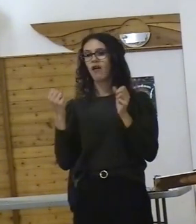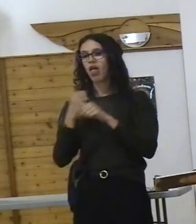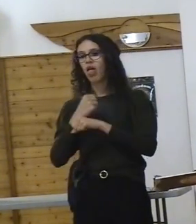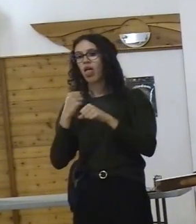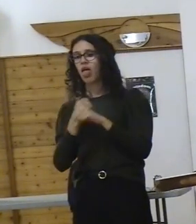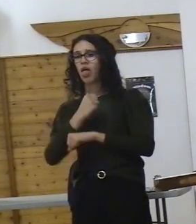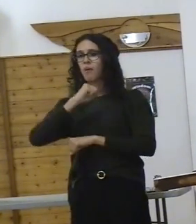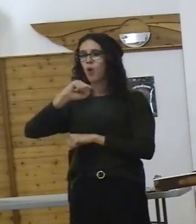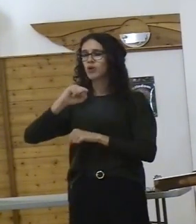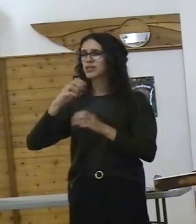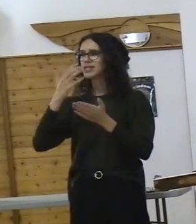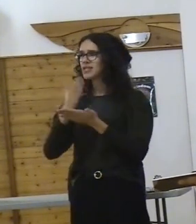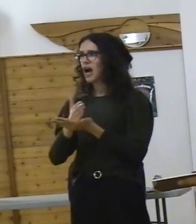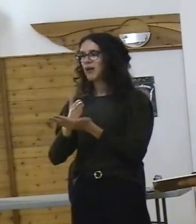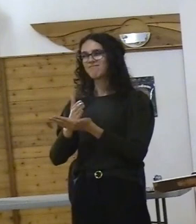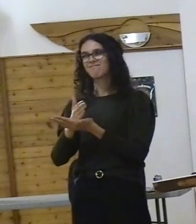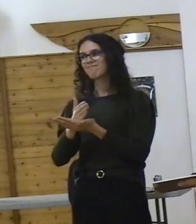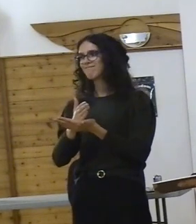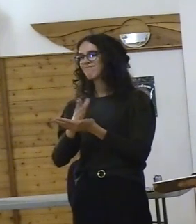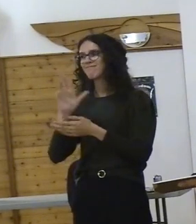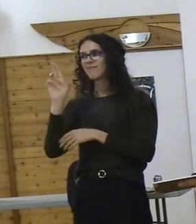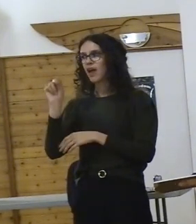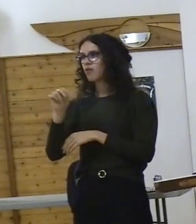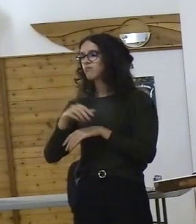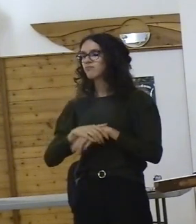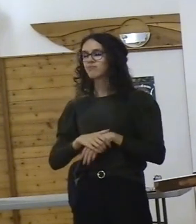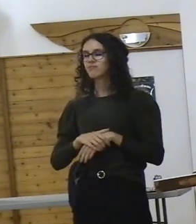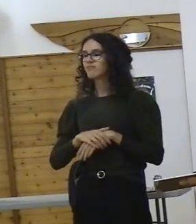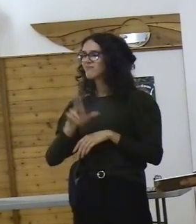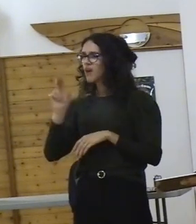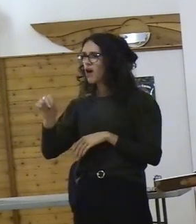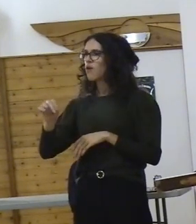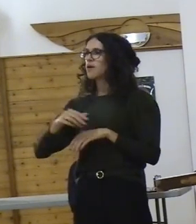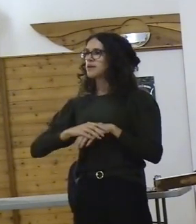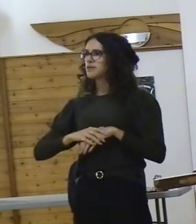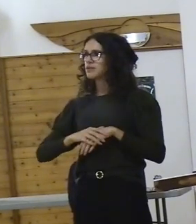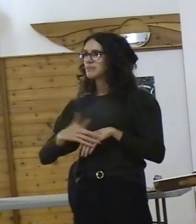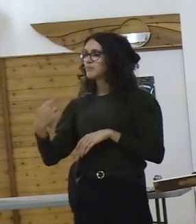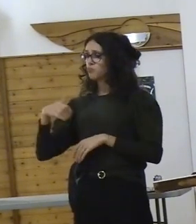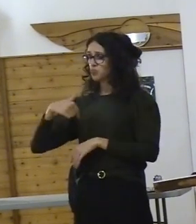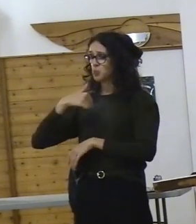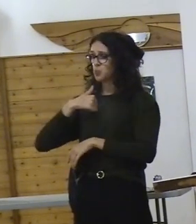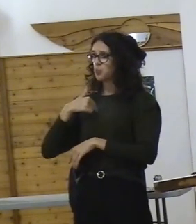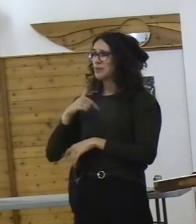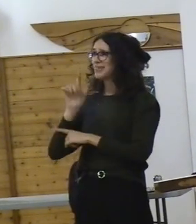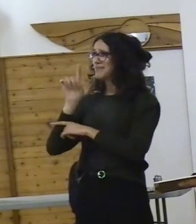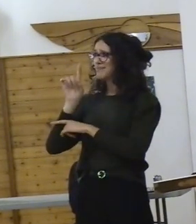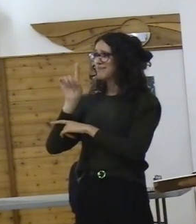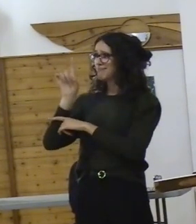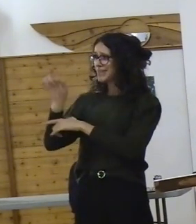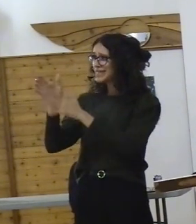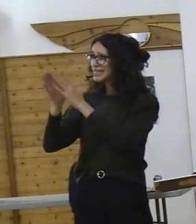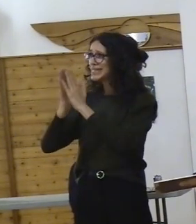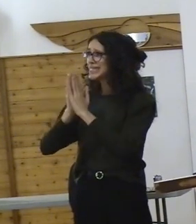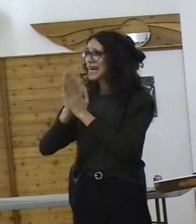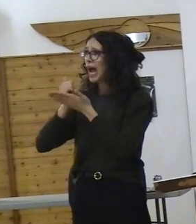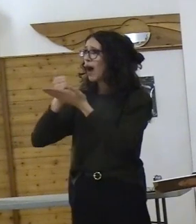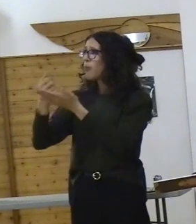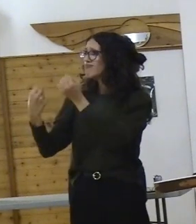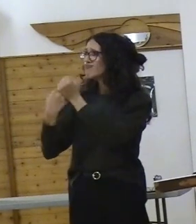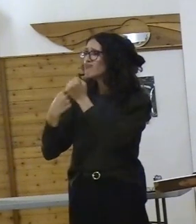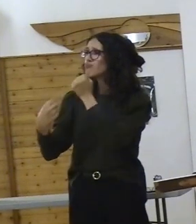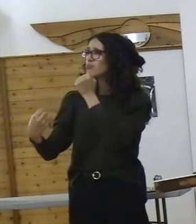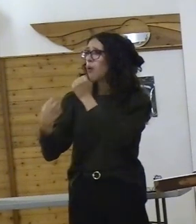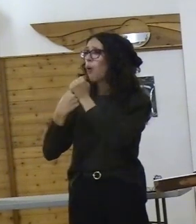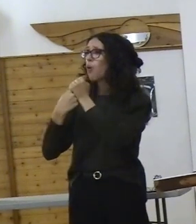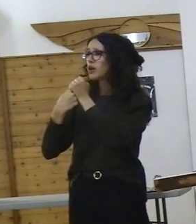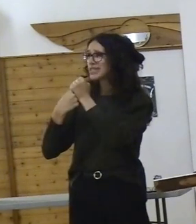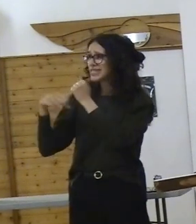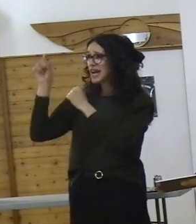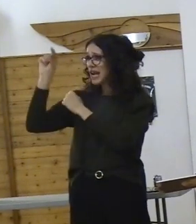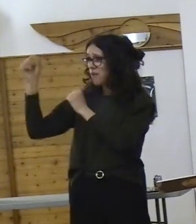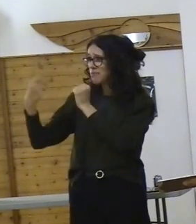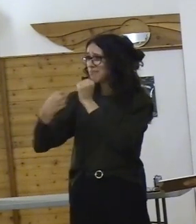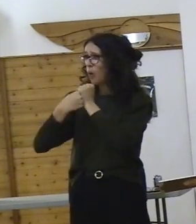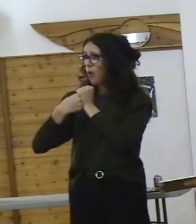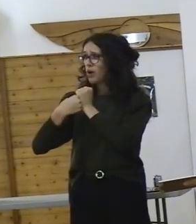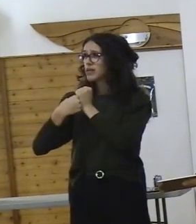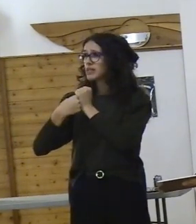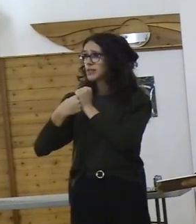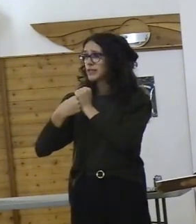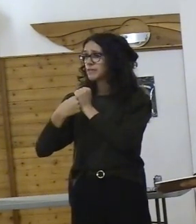And yet when we ask them for help, they, they, they, all of them know if that could be done and now they're responsible.